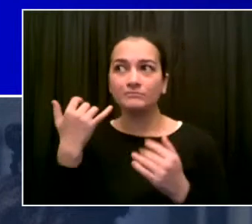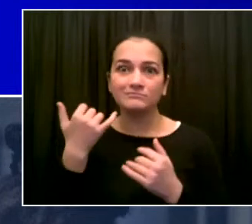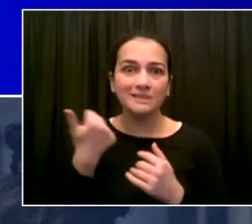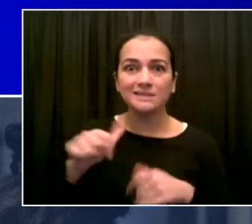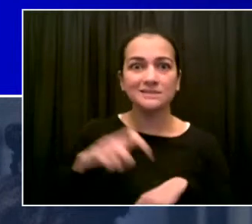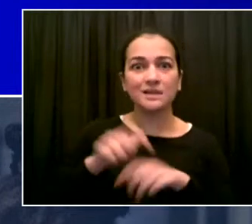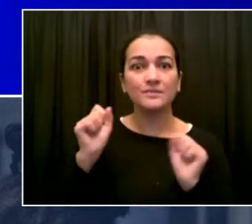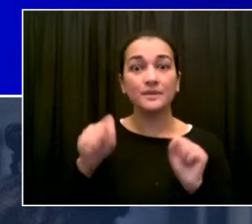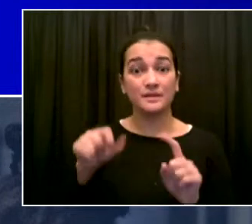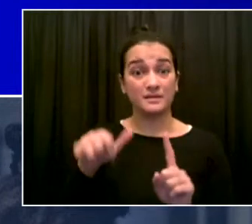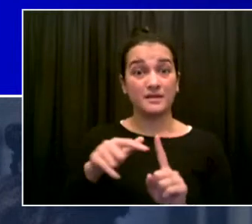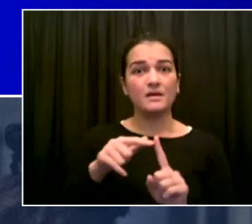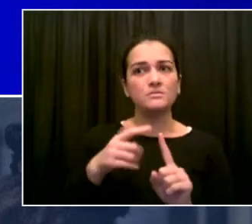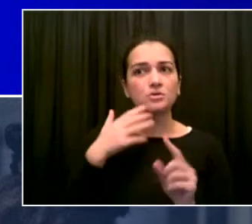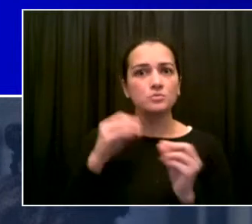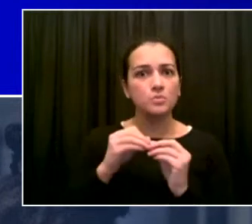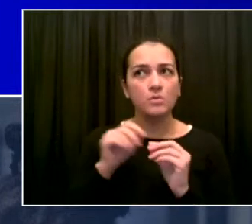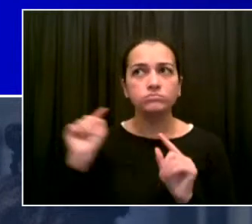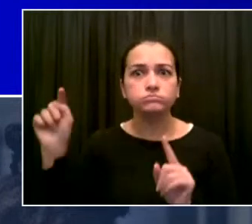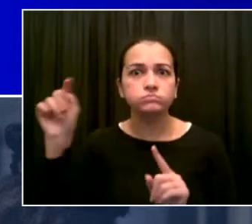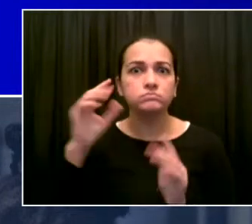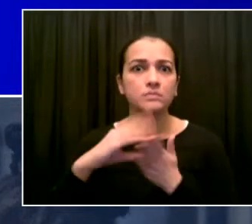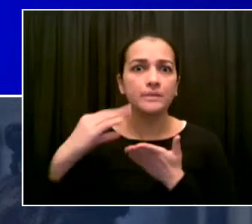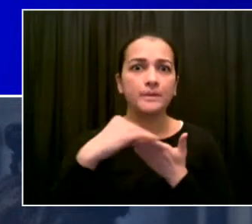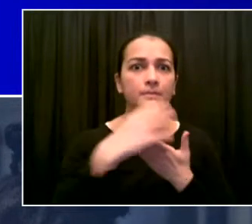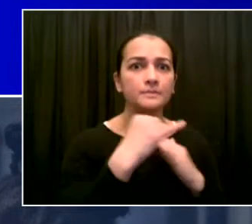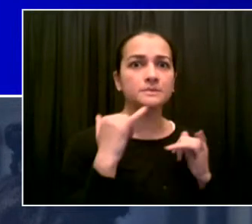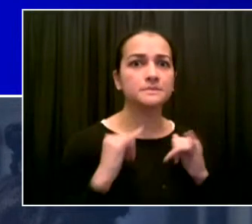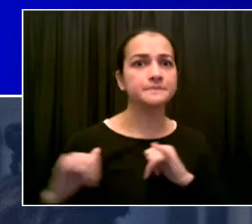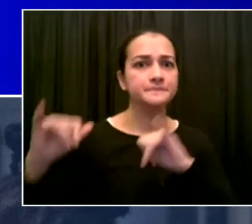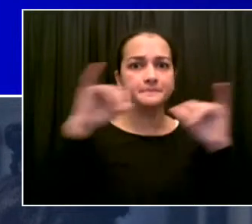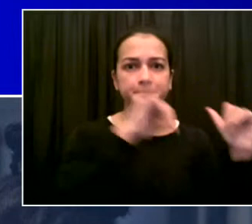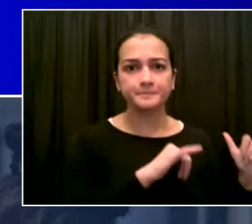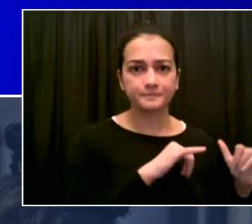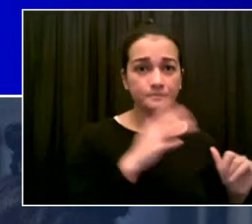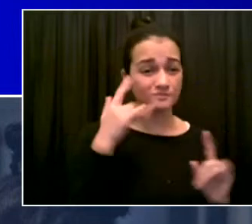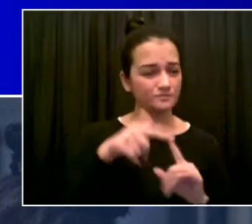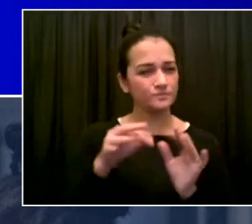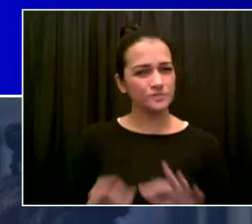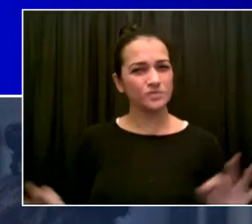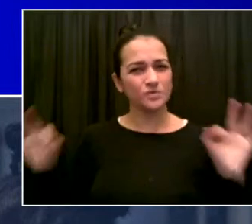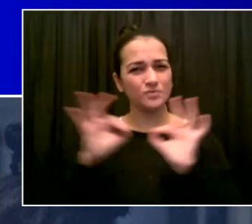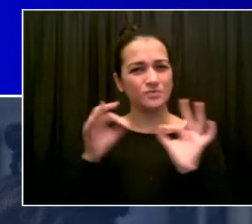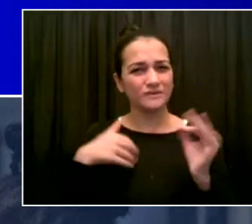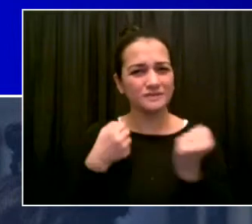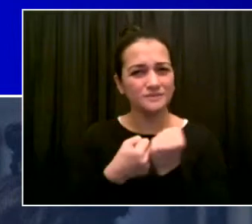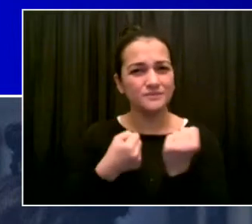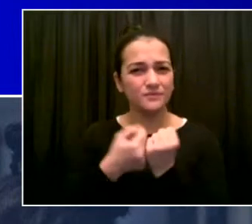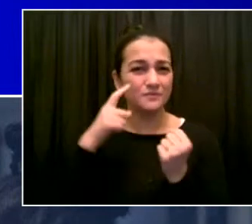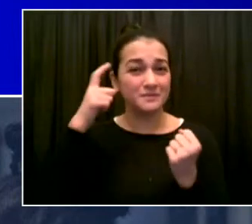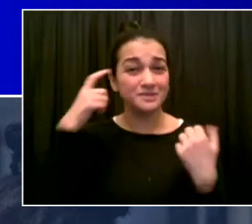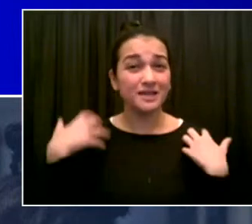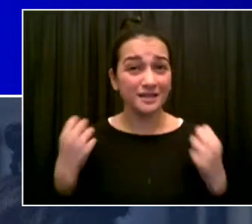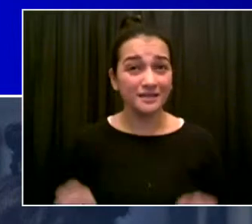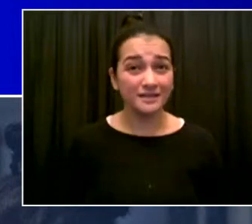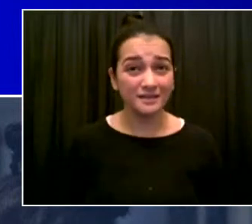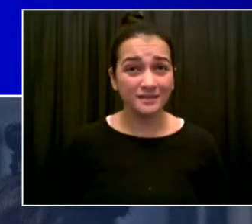AVAILABLE MENTAL HEALTH SERVICES AND THIS HAS BEEN A PASSION FO OUR FIRST LADY AND IT HAS BEEN A PASSION FOR THEFO LKS, MAYORS AND LOCAL LEADERS IN THE CITY AND ALL 50 STATES AND